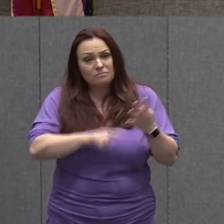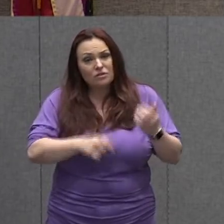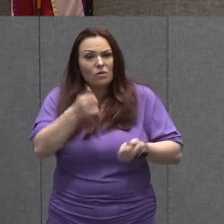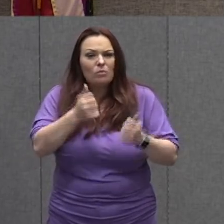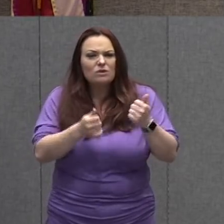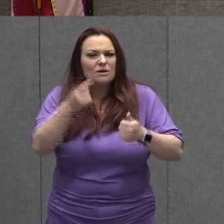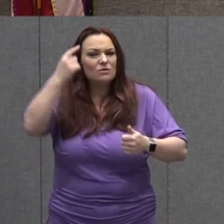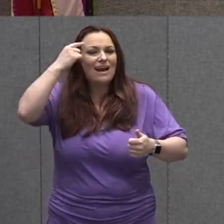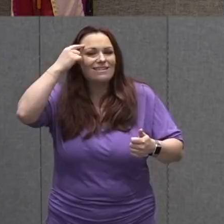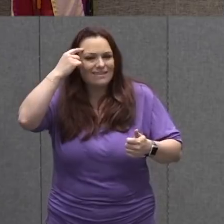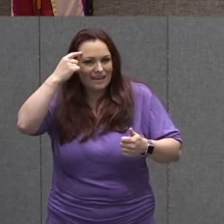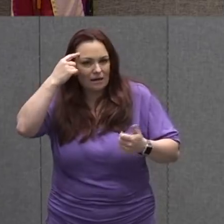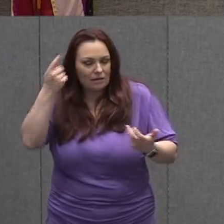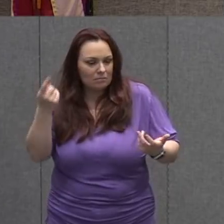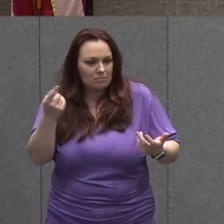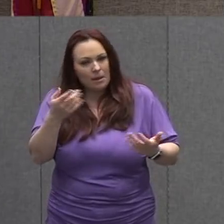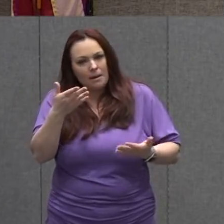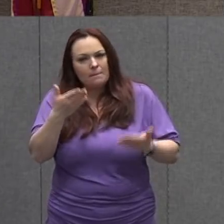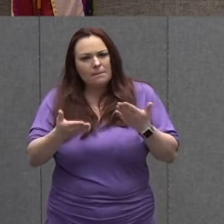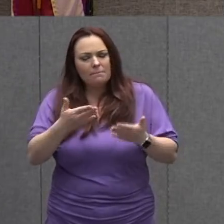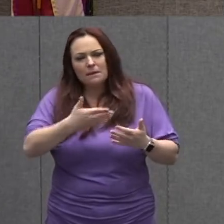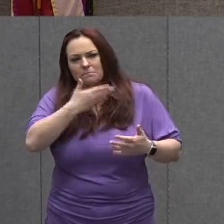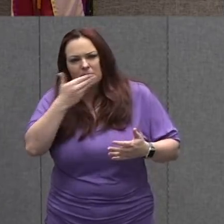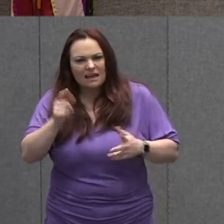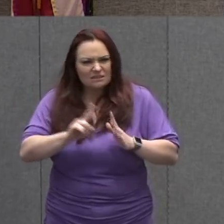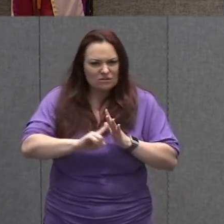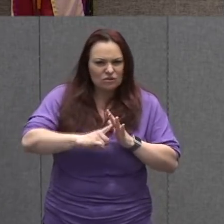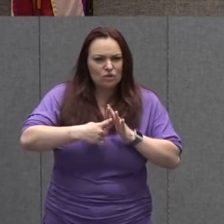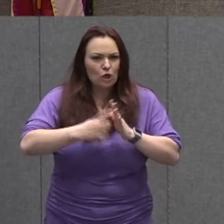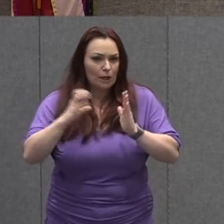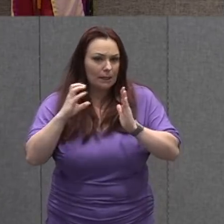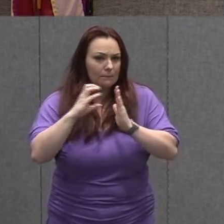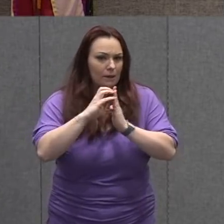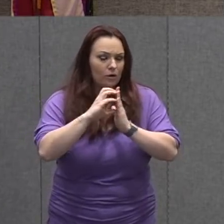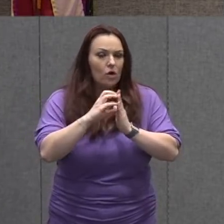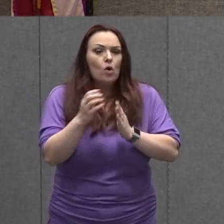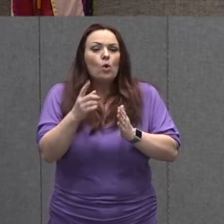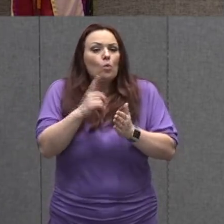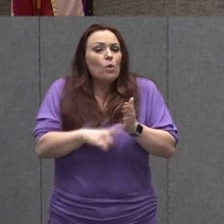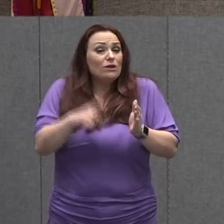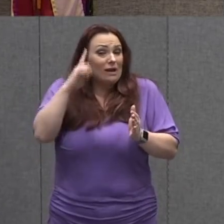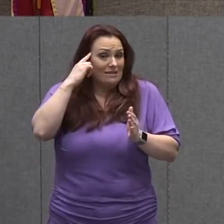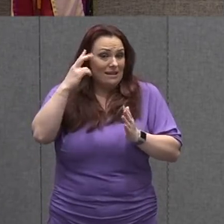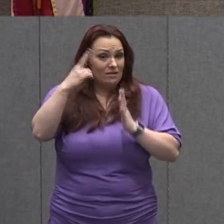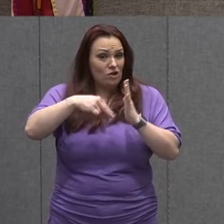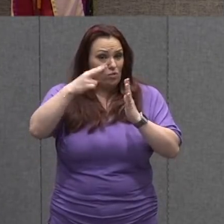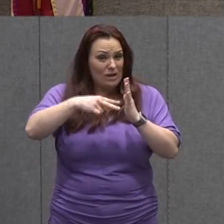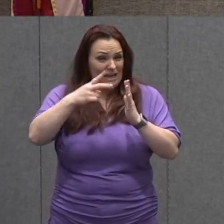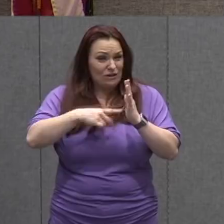that I need to start with? What does my reader really need to hear first? So of these four I think